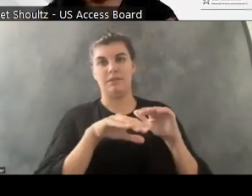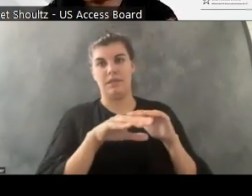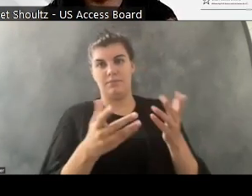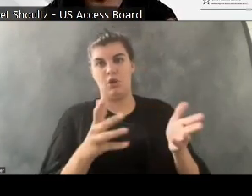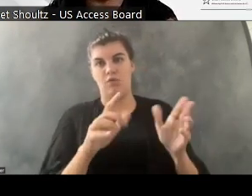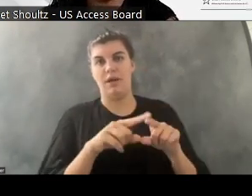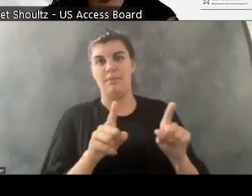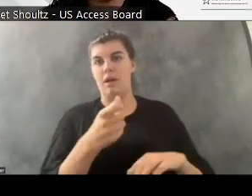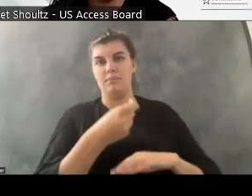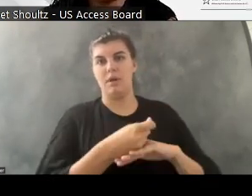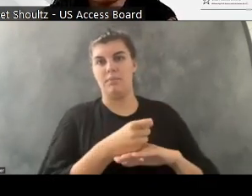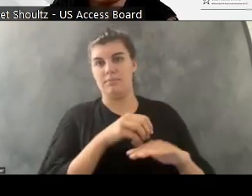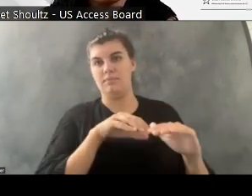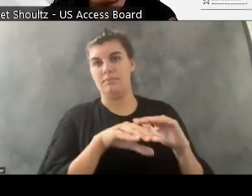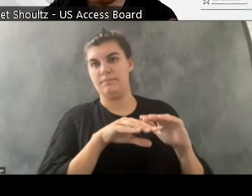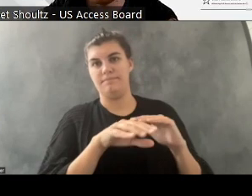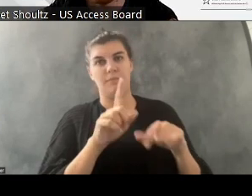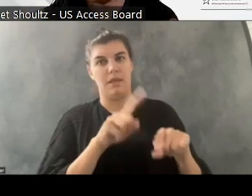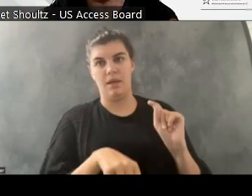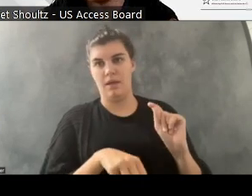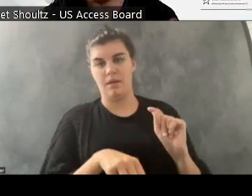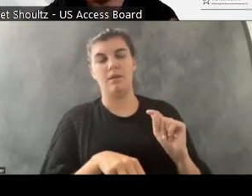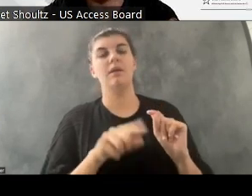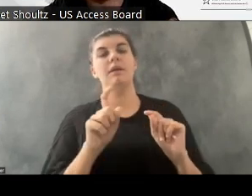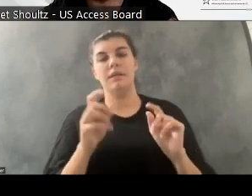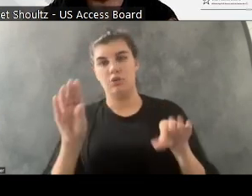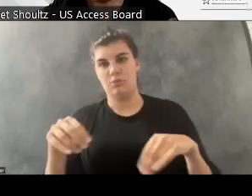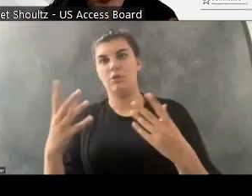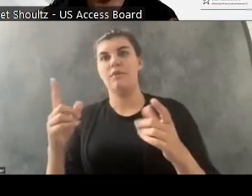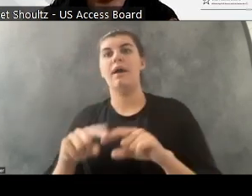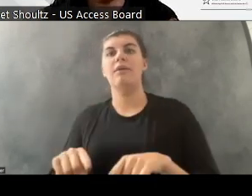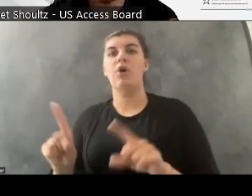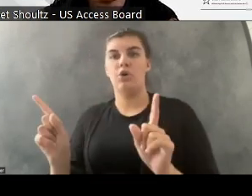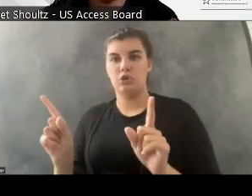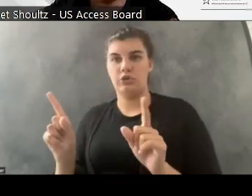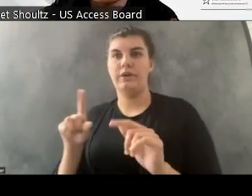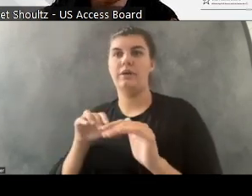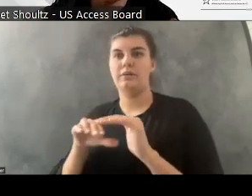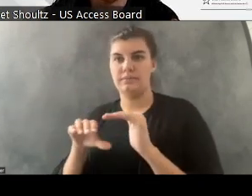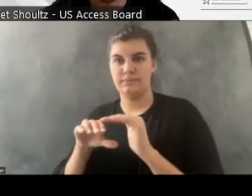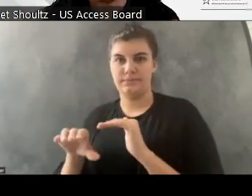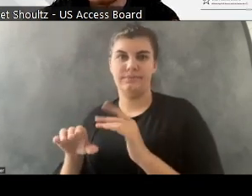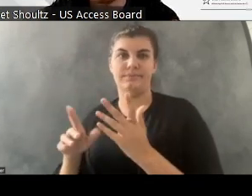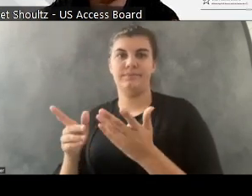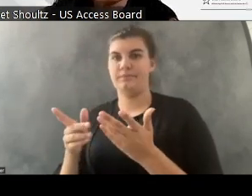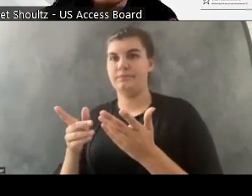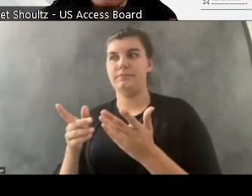and it's temporarily not accessible, you need to provide an alternate transit stop that